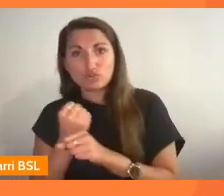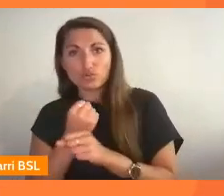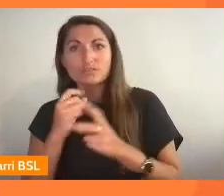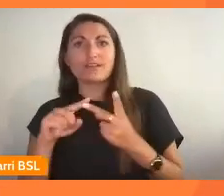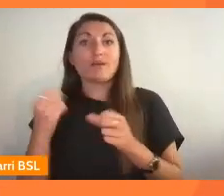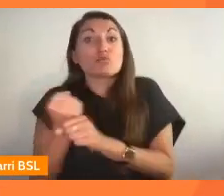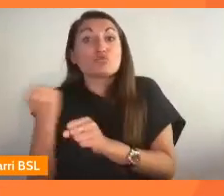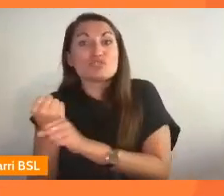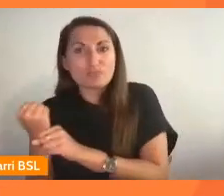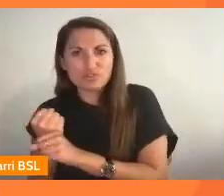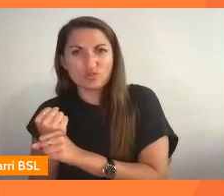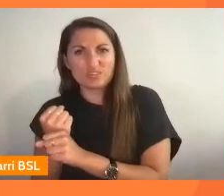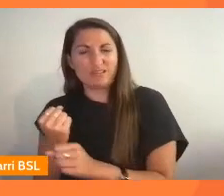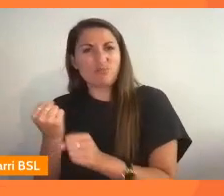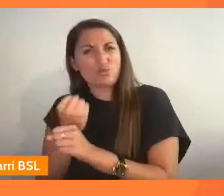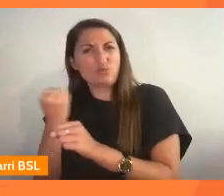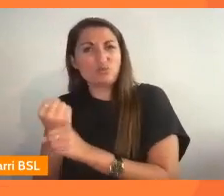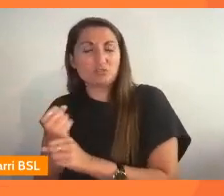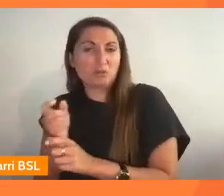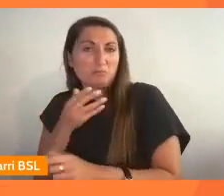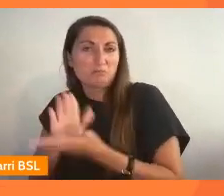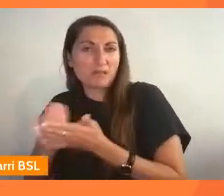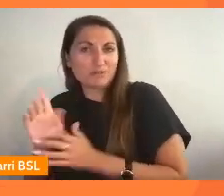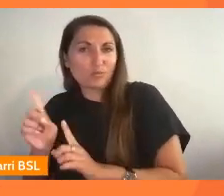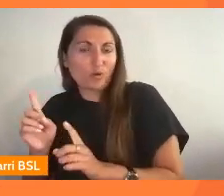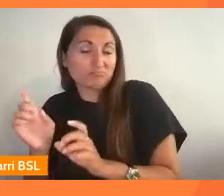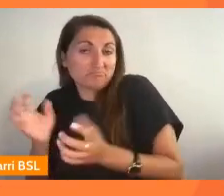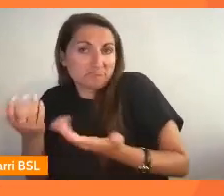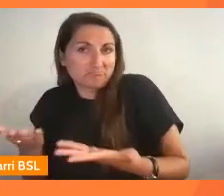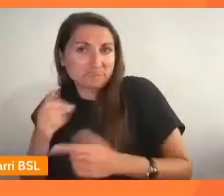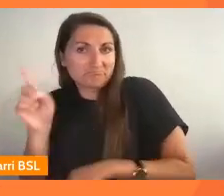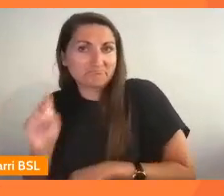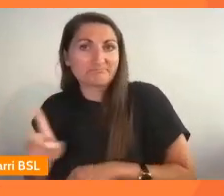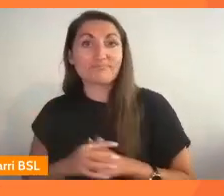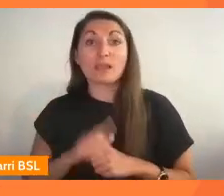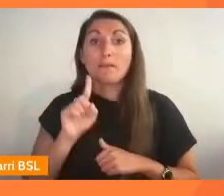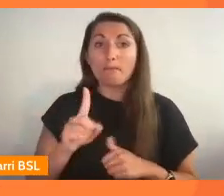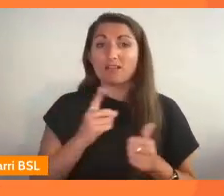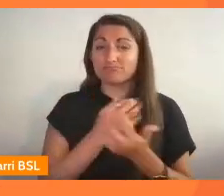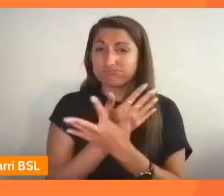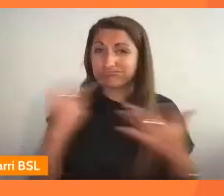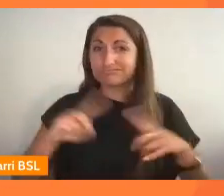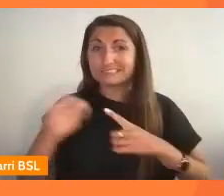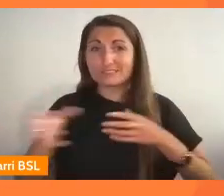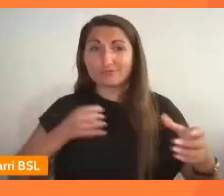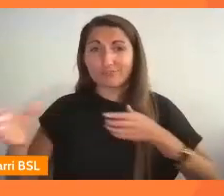And a whole bunch of people, associate directors and admin support